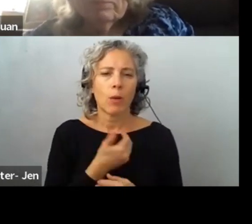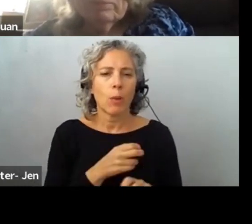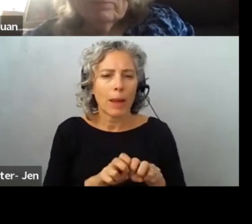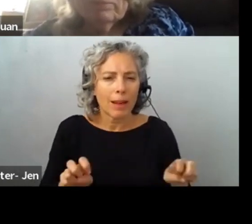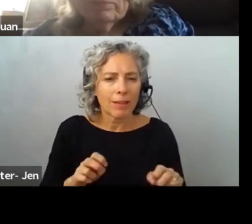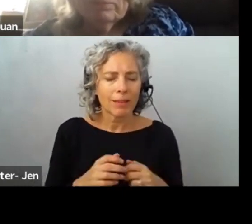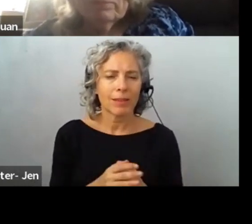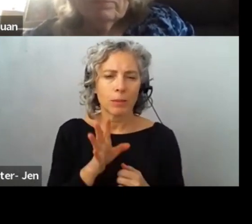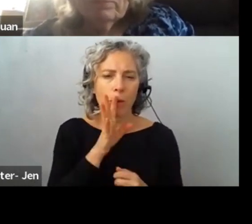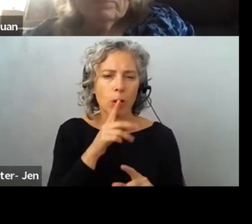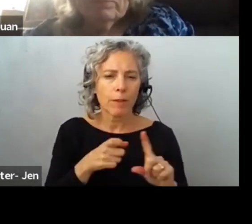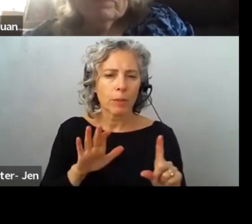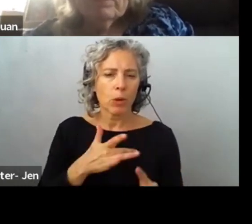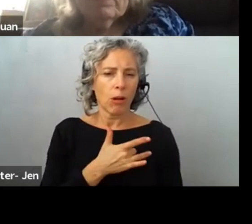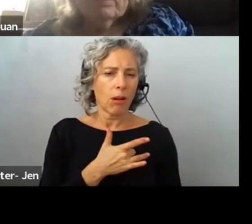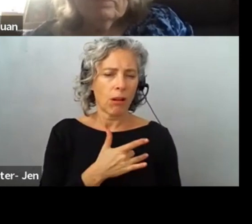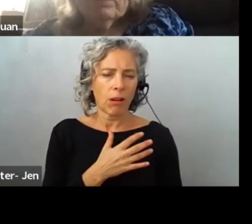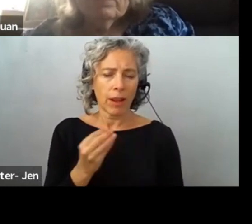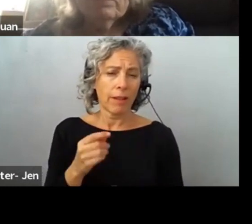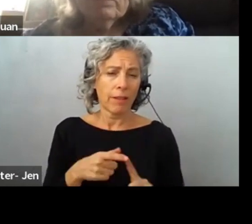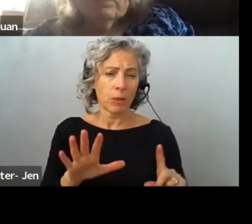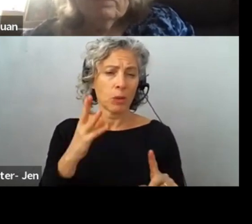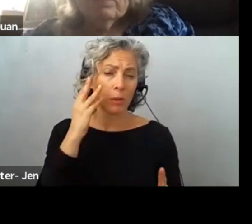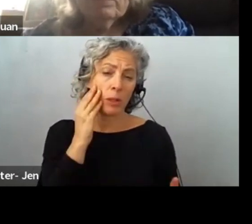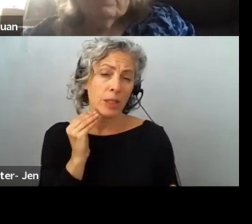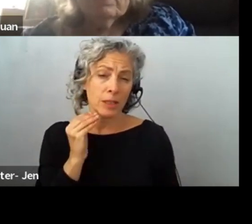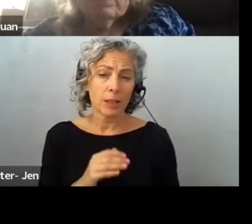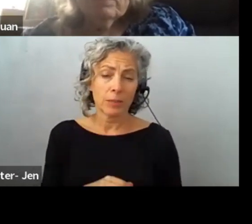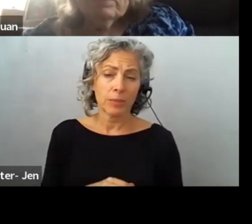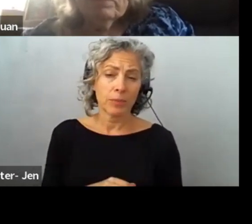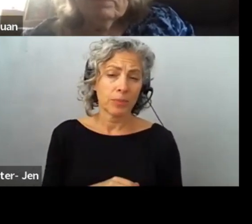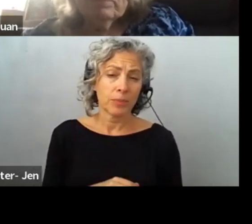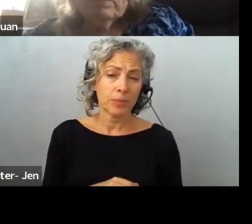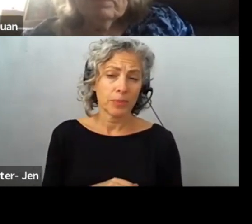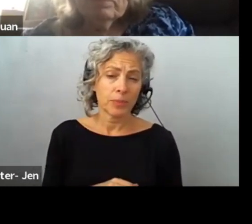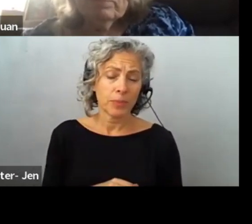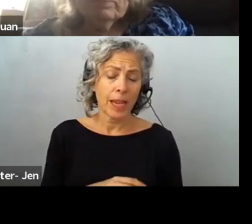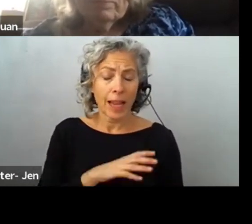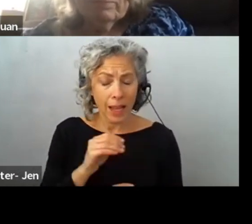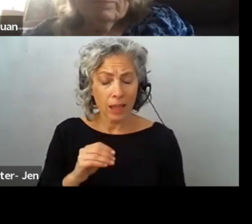and also your own vision for